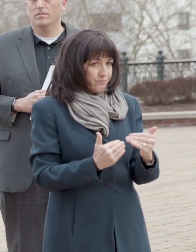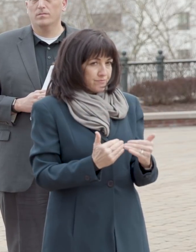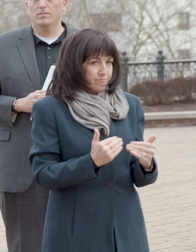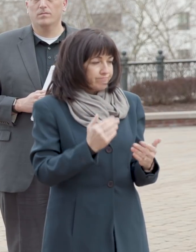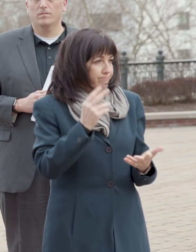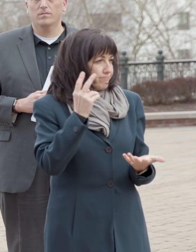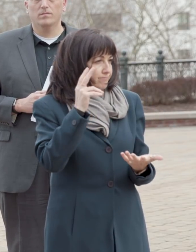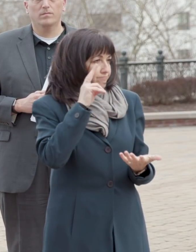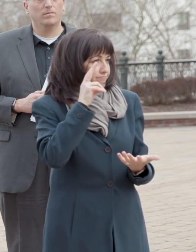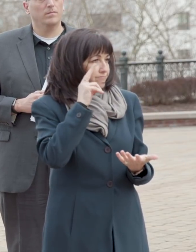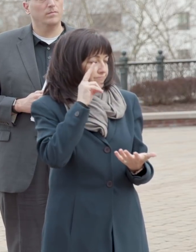folks.